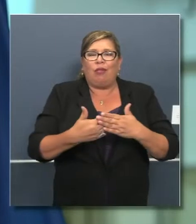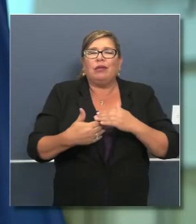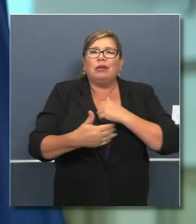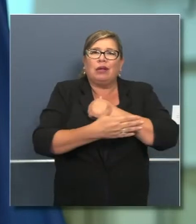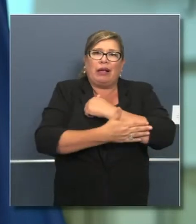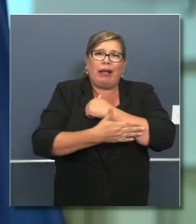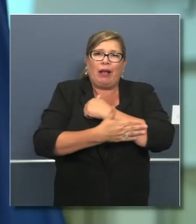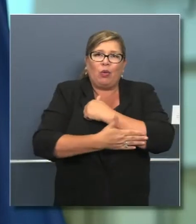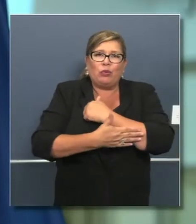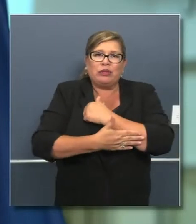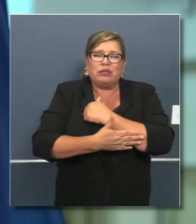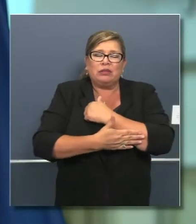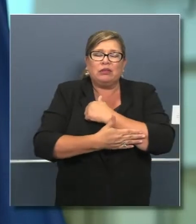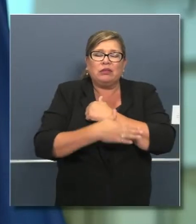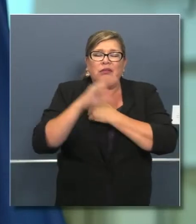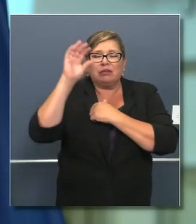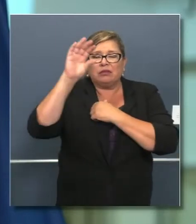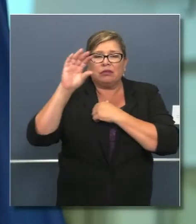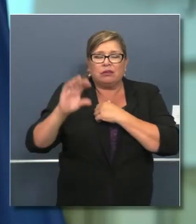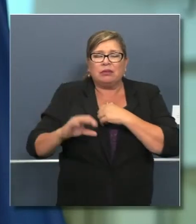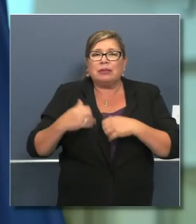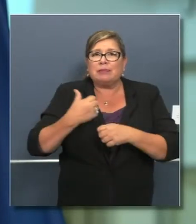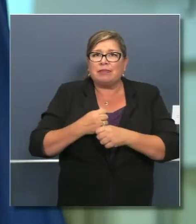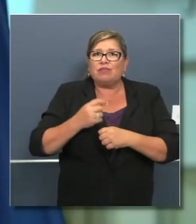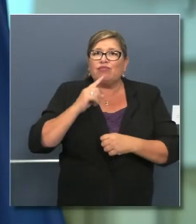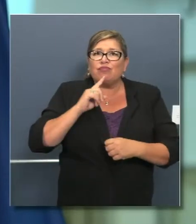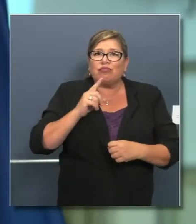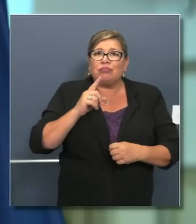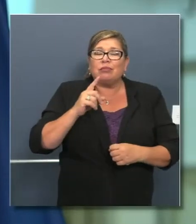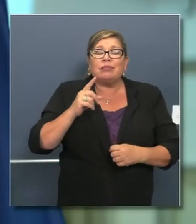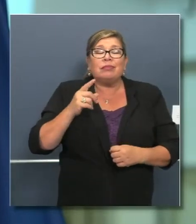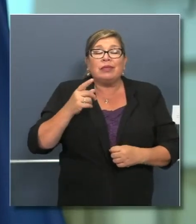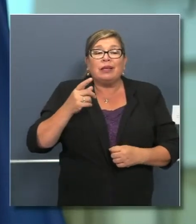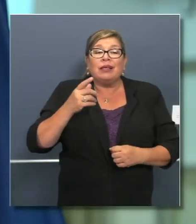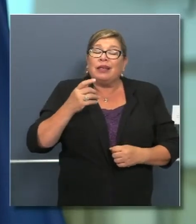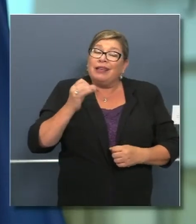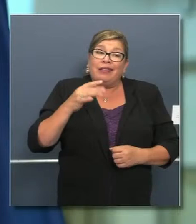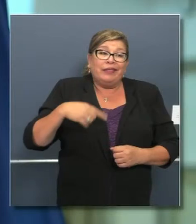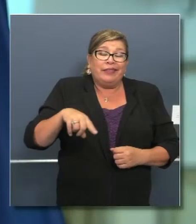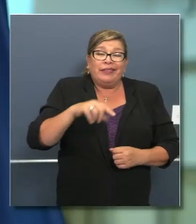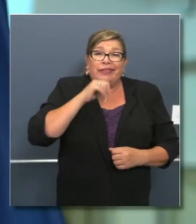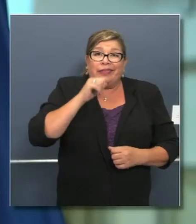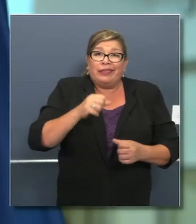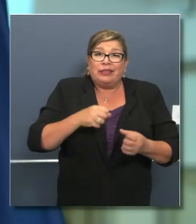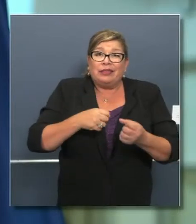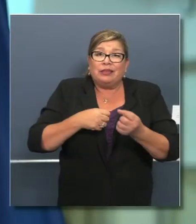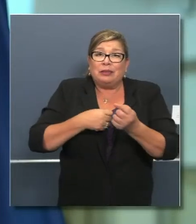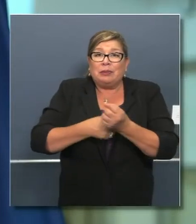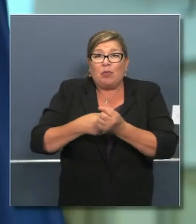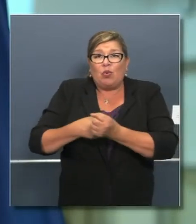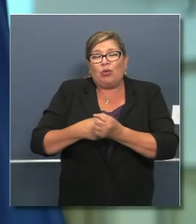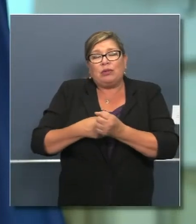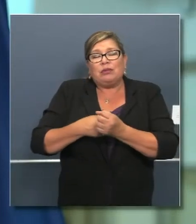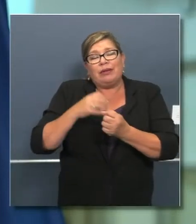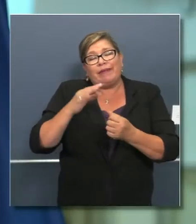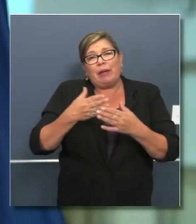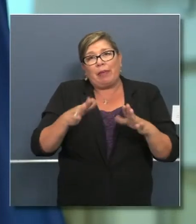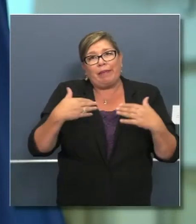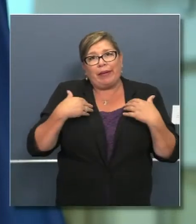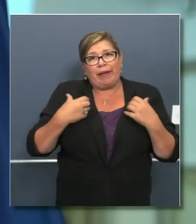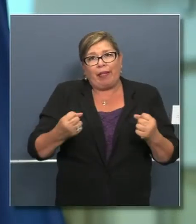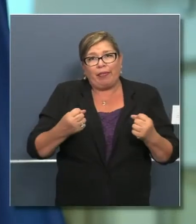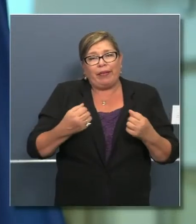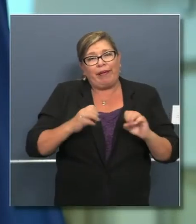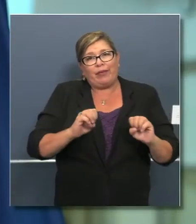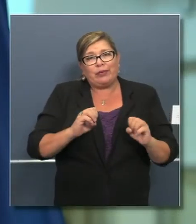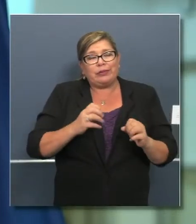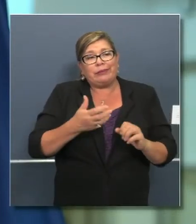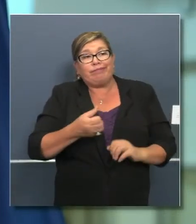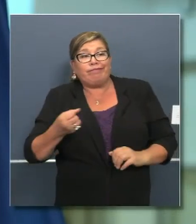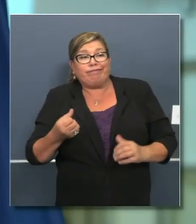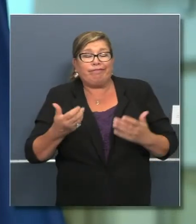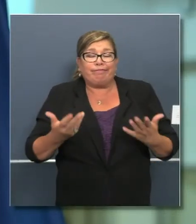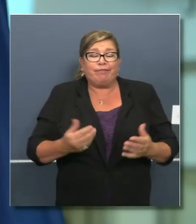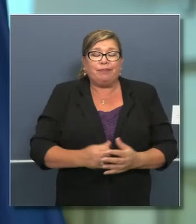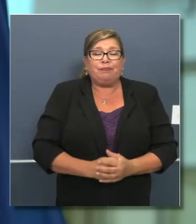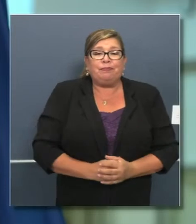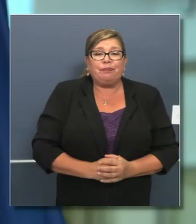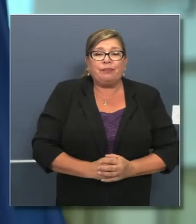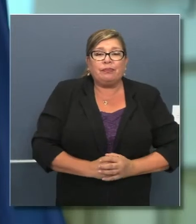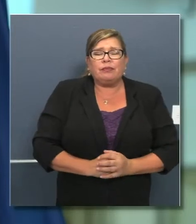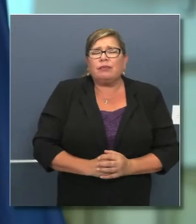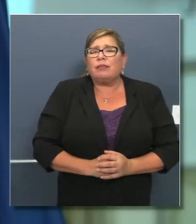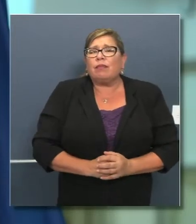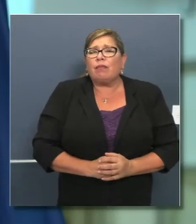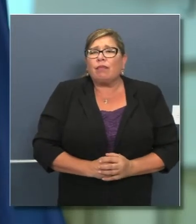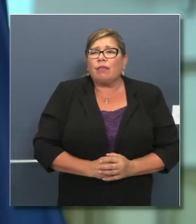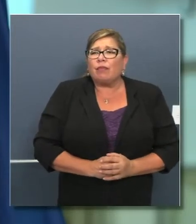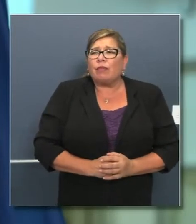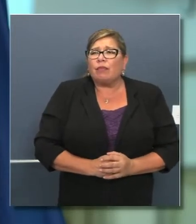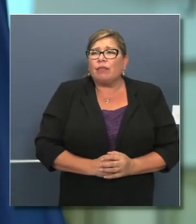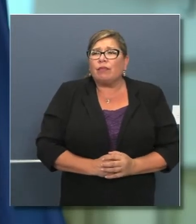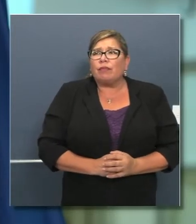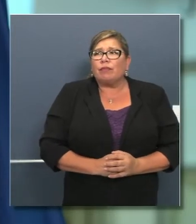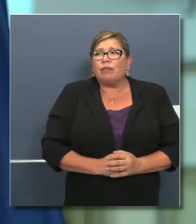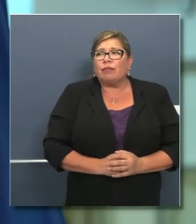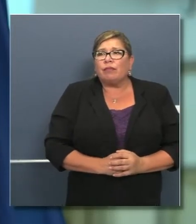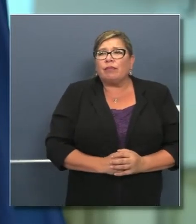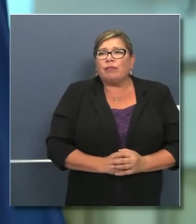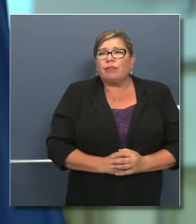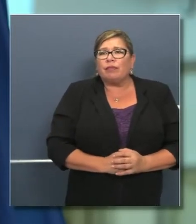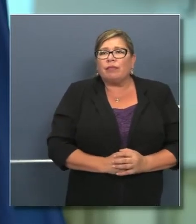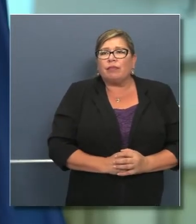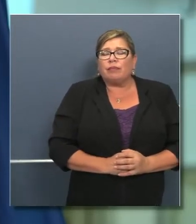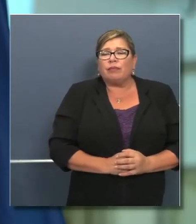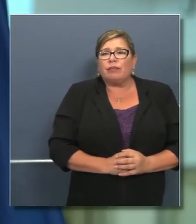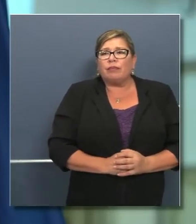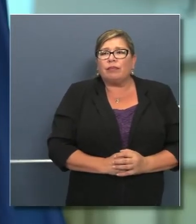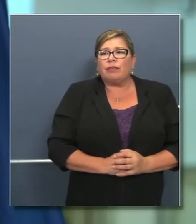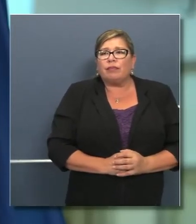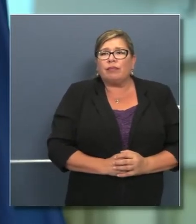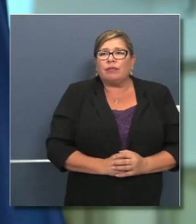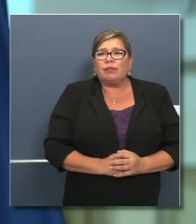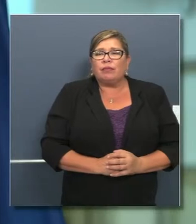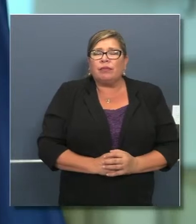rather that choose not to be supportive of Public Health efforts hi governor given the